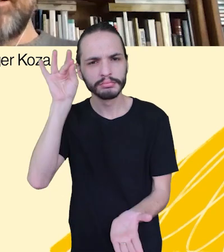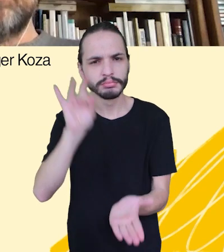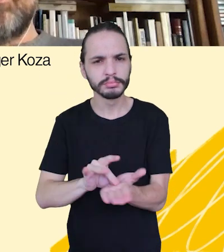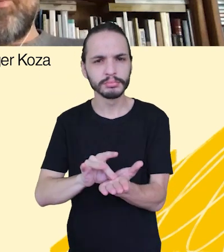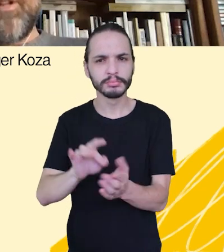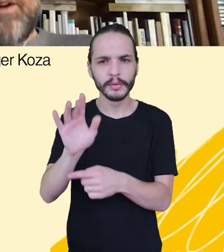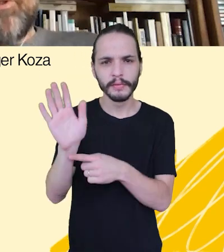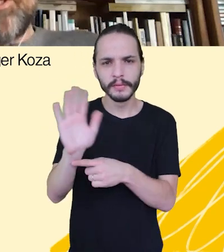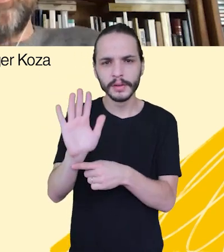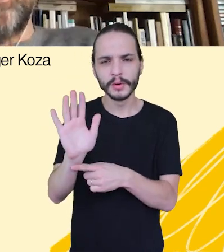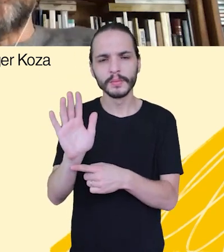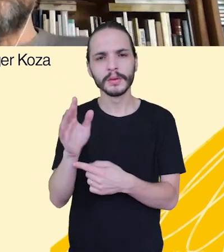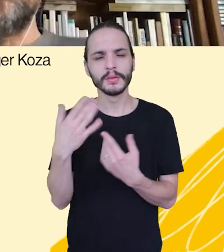How do you see that?